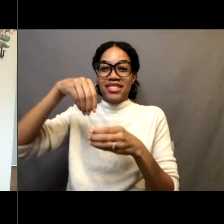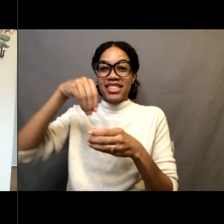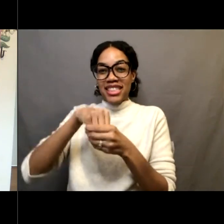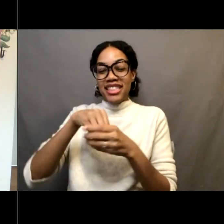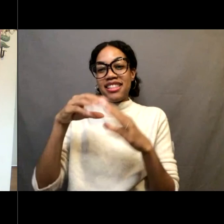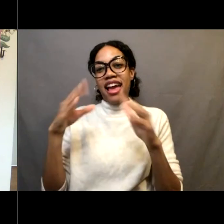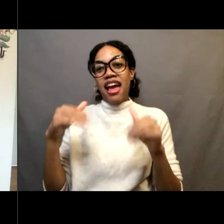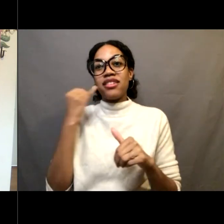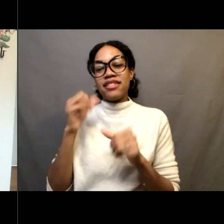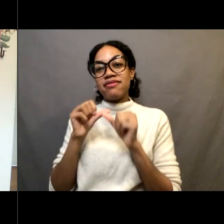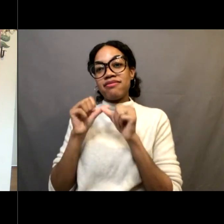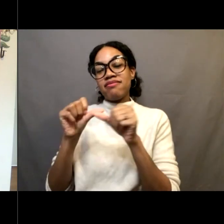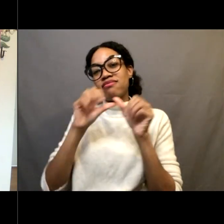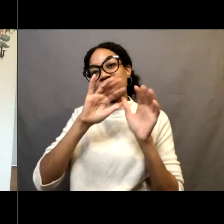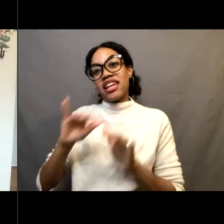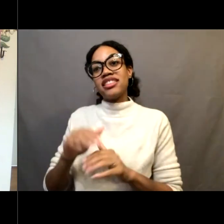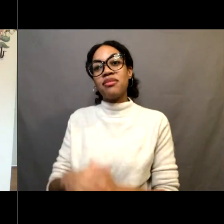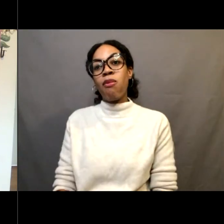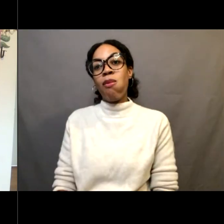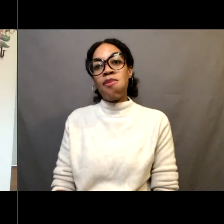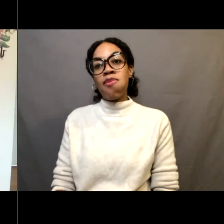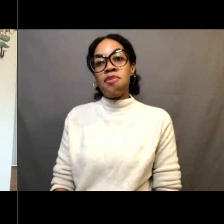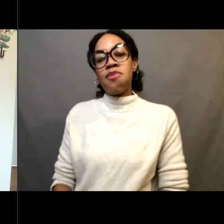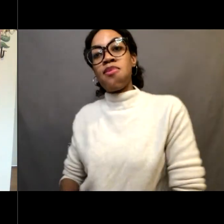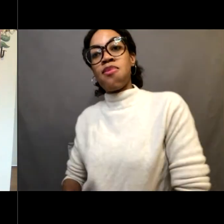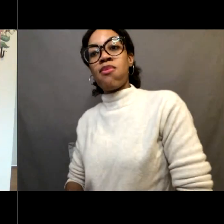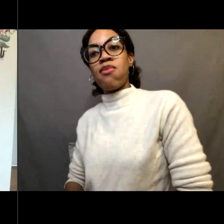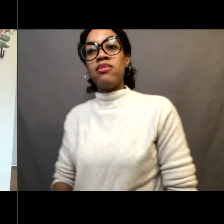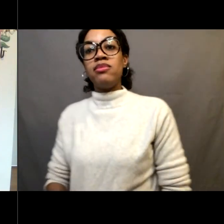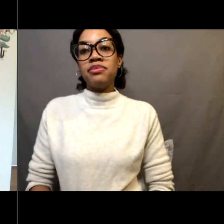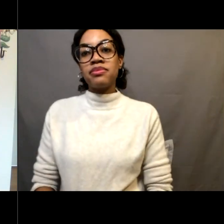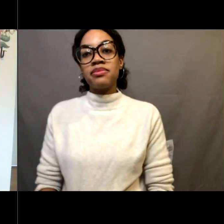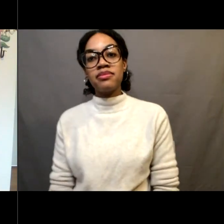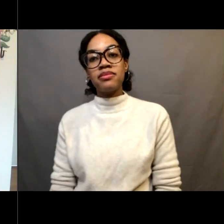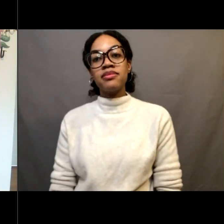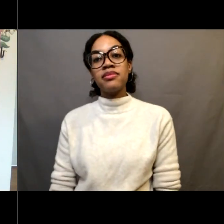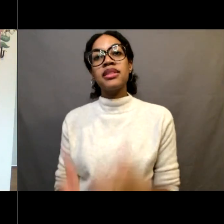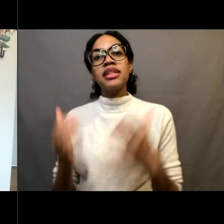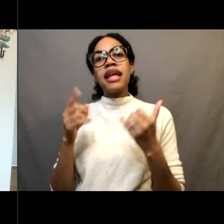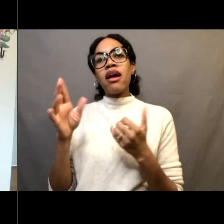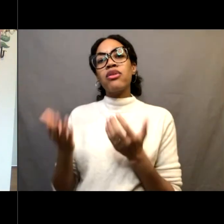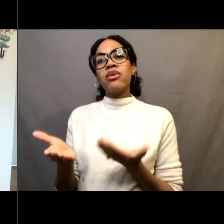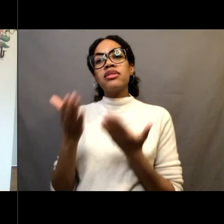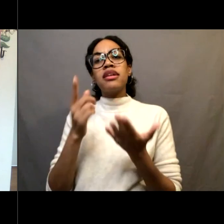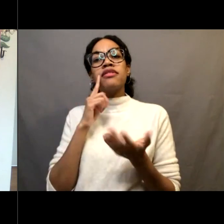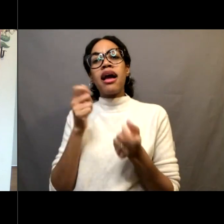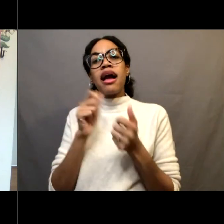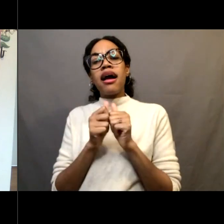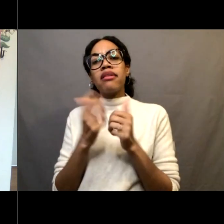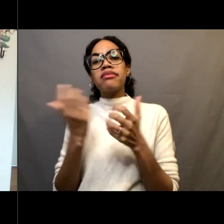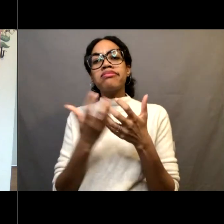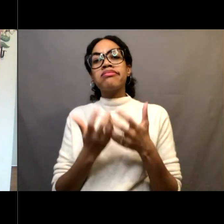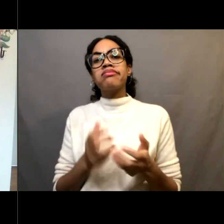And now we're going to go ahead and try some of the suggestions that you had for adopting it. I'm just going to get rid of that rainwater